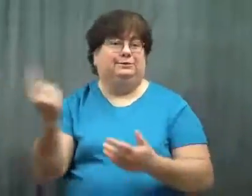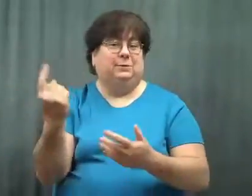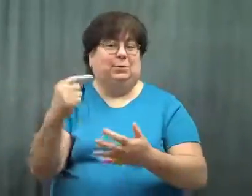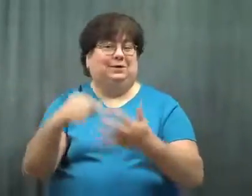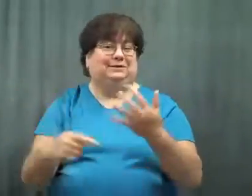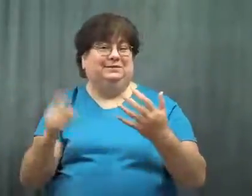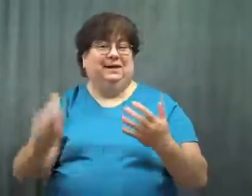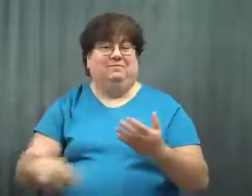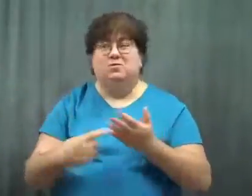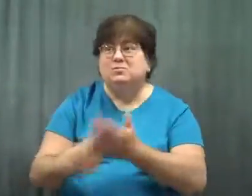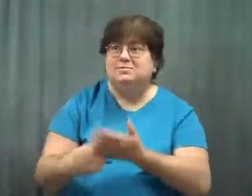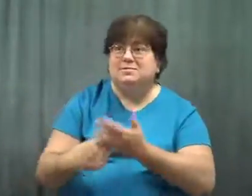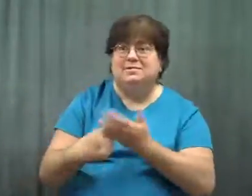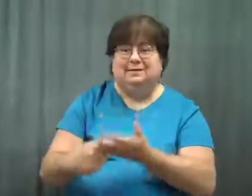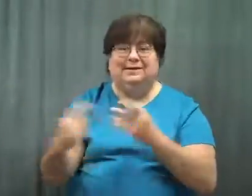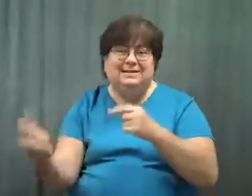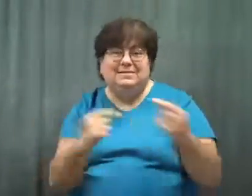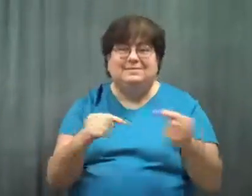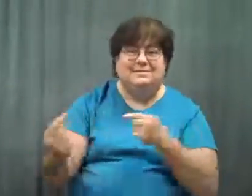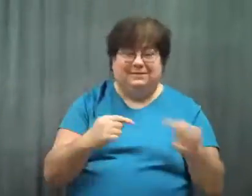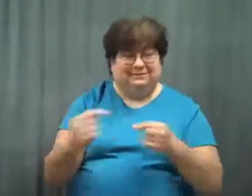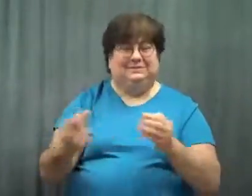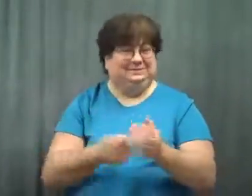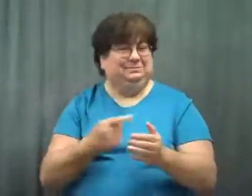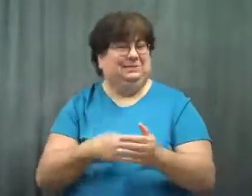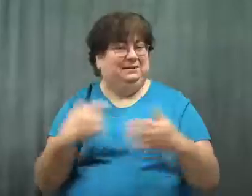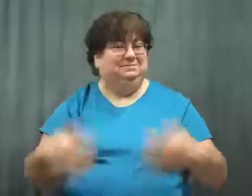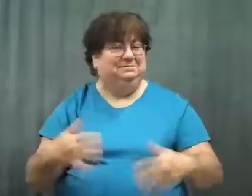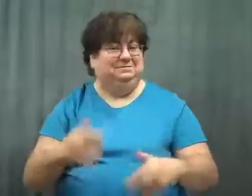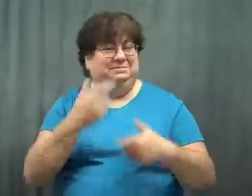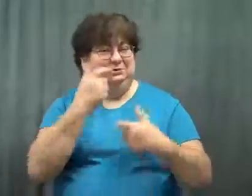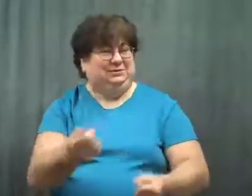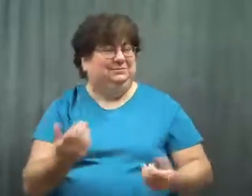It can get quite interesting with the back and forth between the Senate and President.